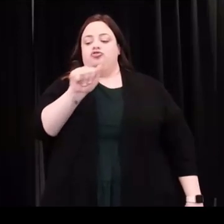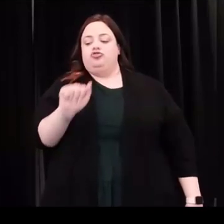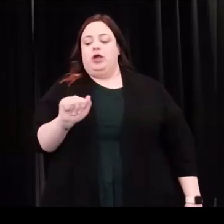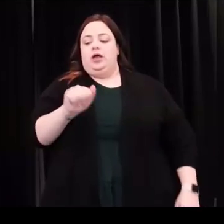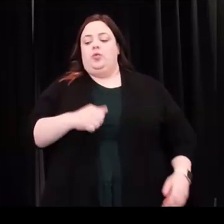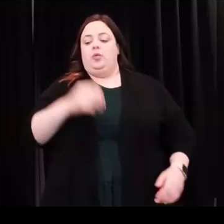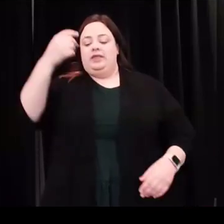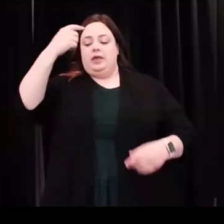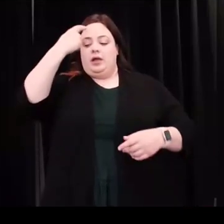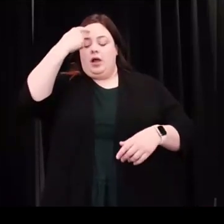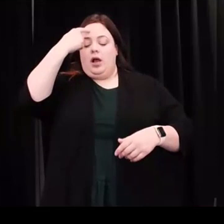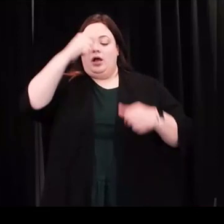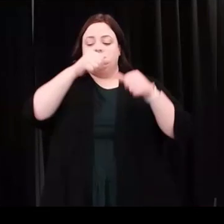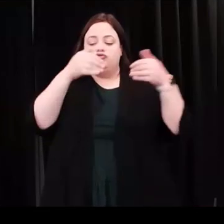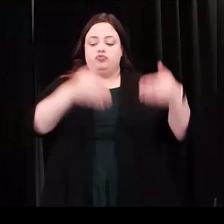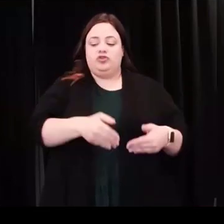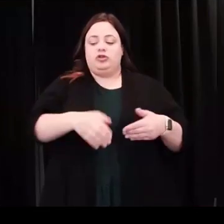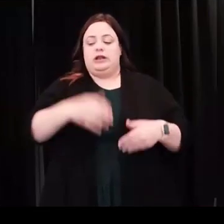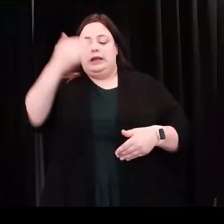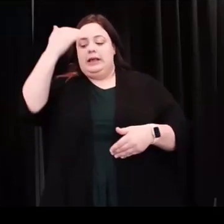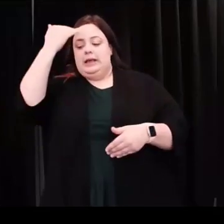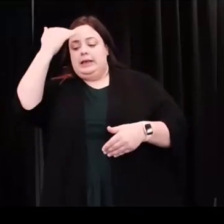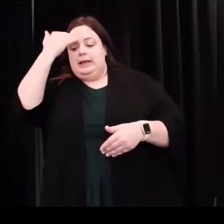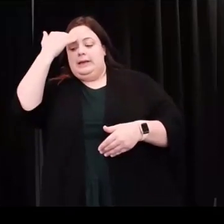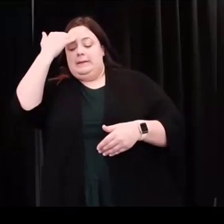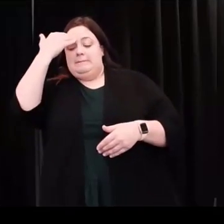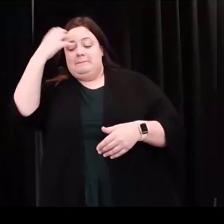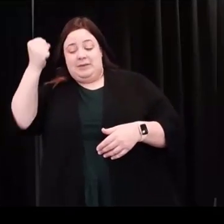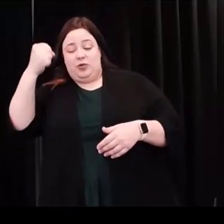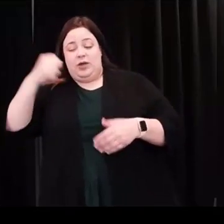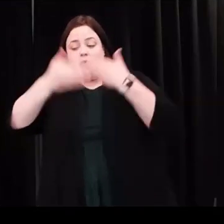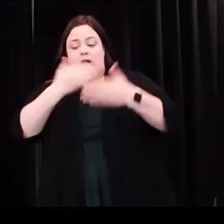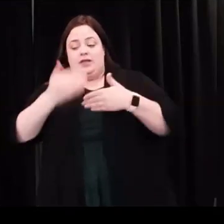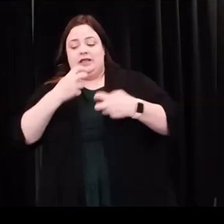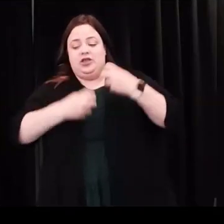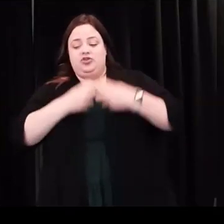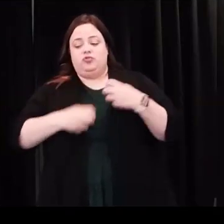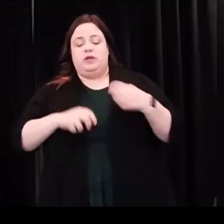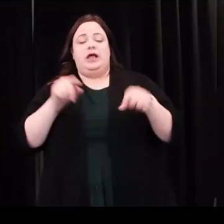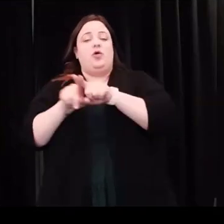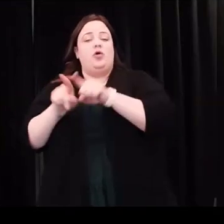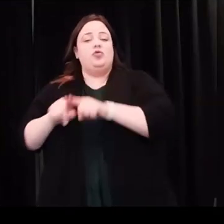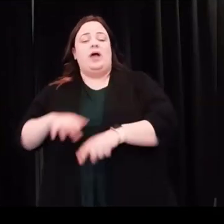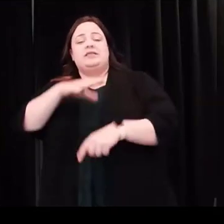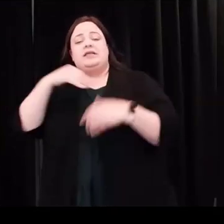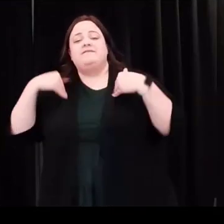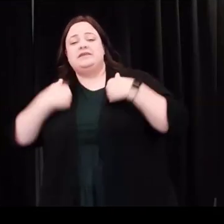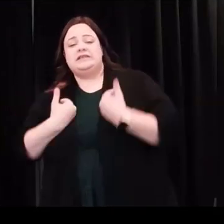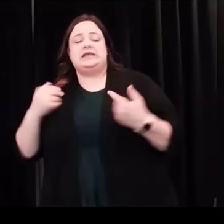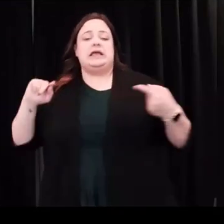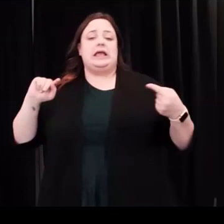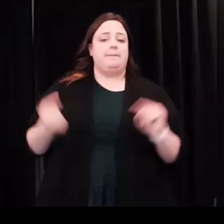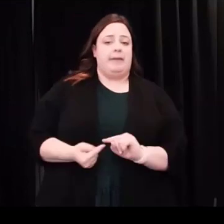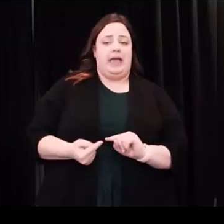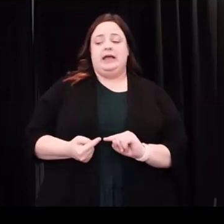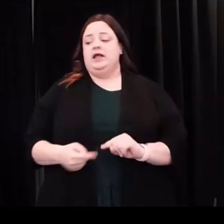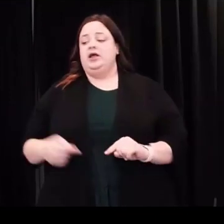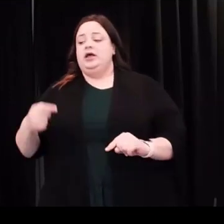as well as fatigue and pain. And the image is a 28-year-old Hispanic woman in a white sweater,